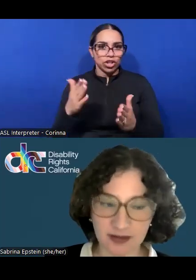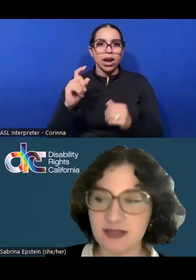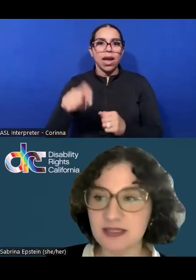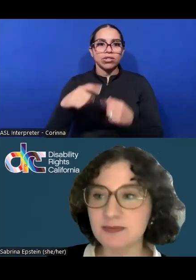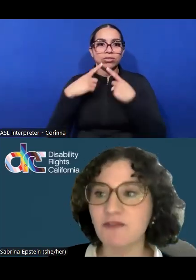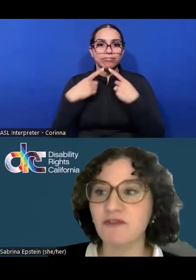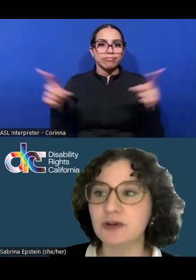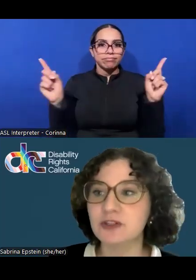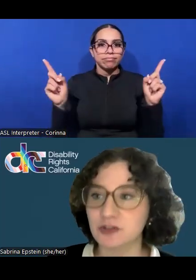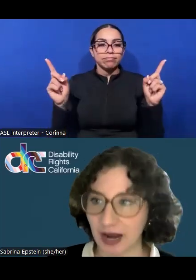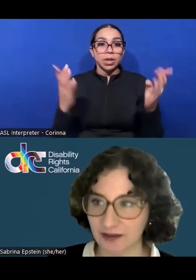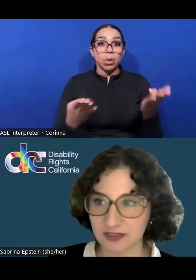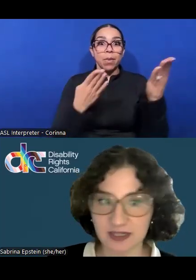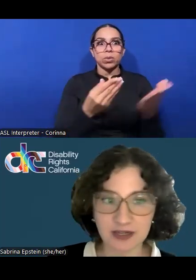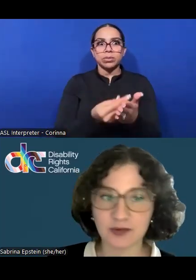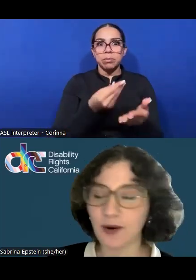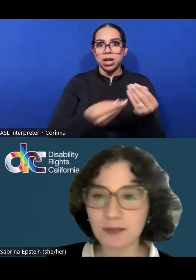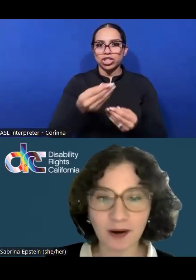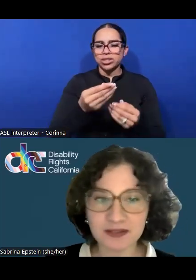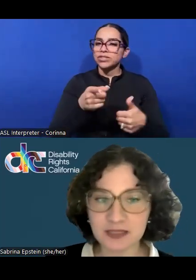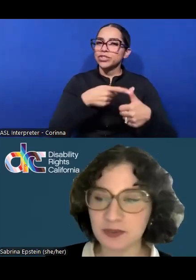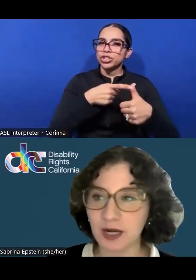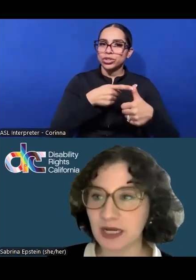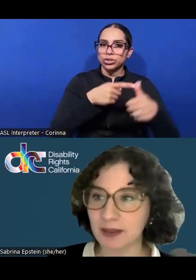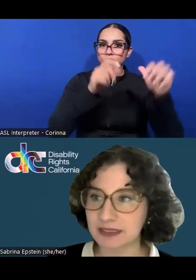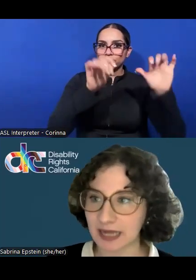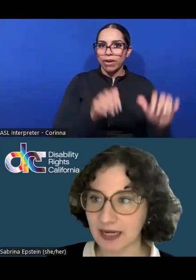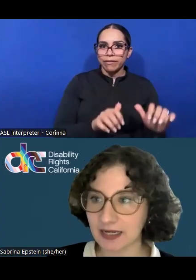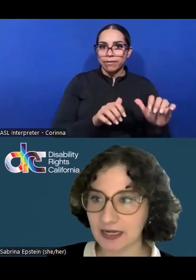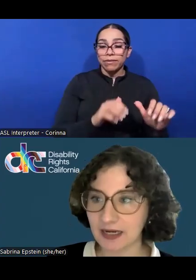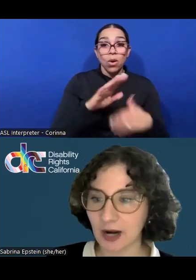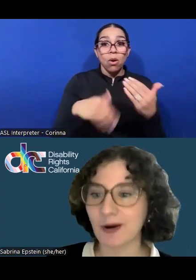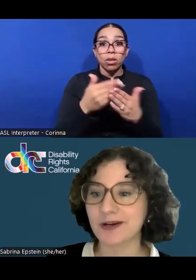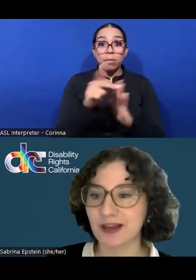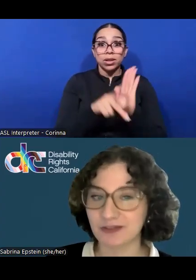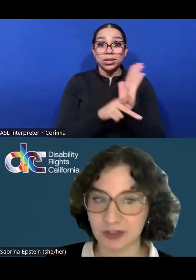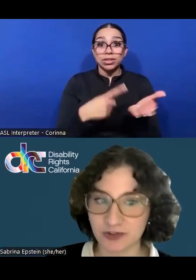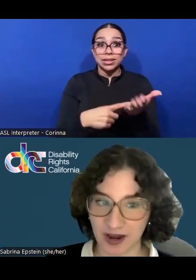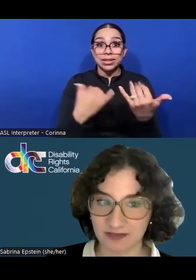And this is the first draft. So all the policies we're talking about today are part of that first draft.